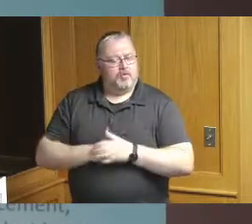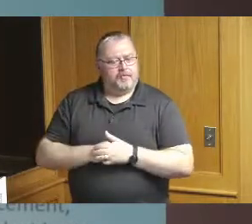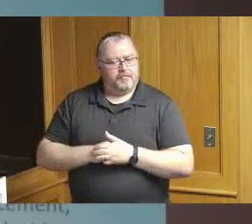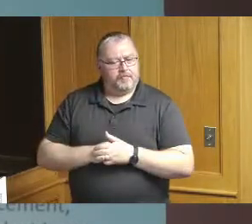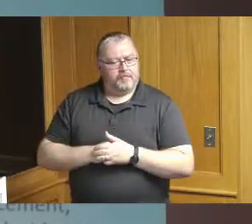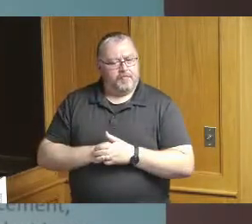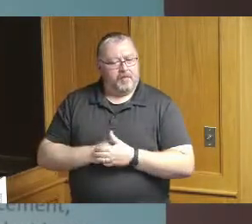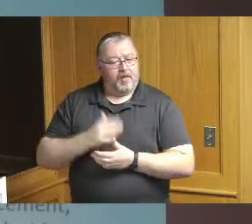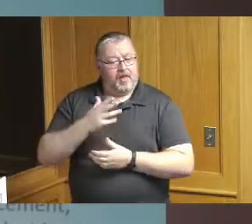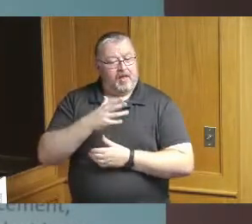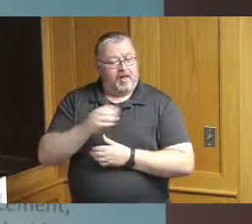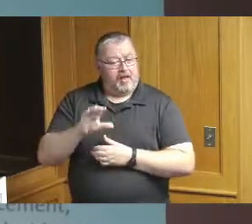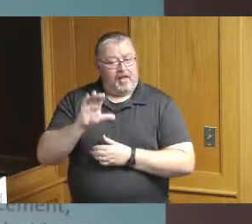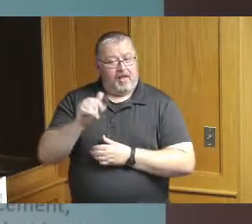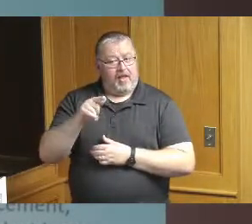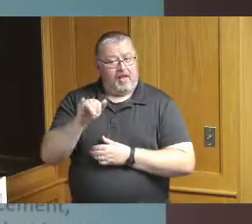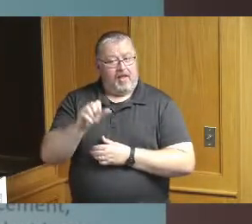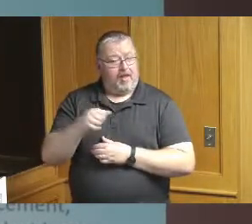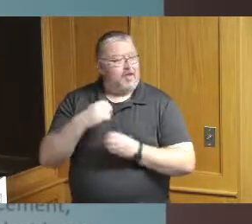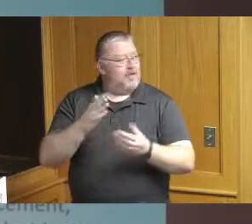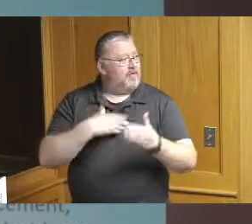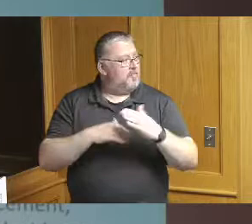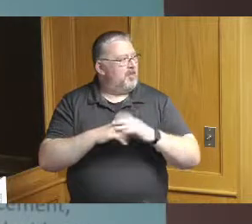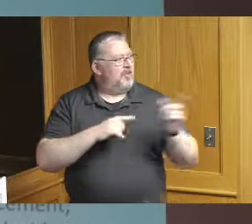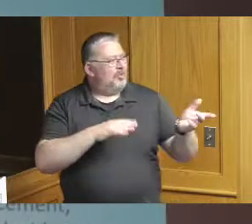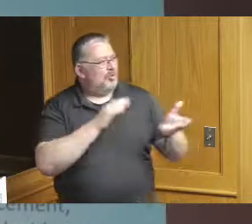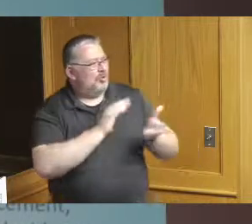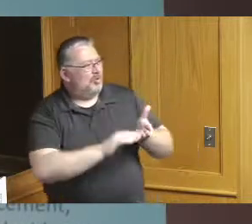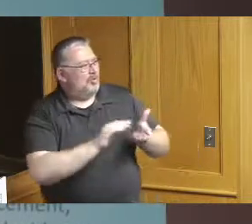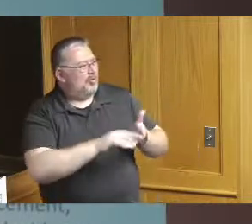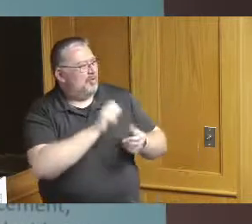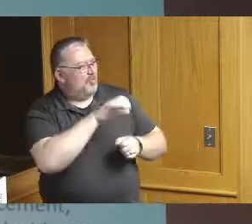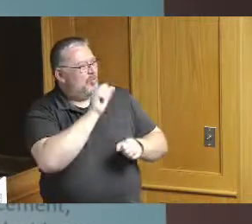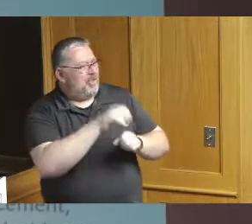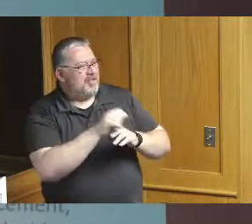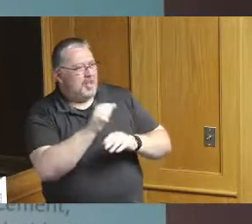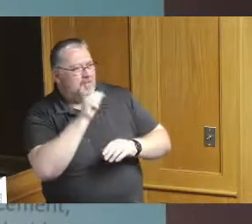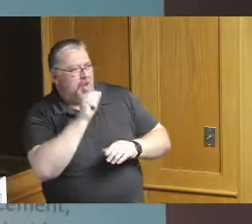and cages has become nationally um if you can stay in the mic because our interpreter